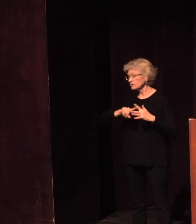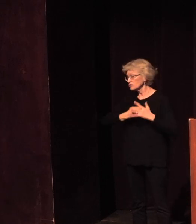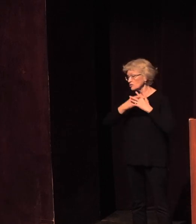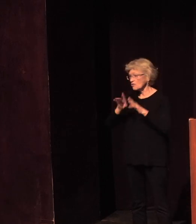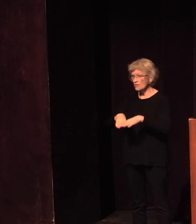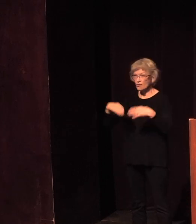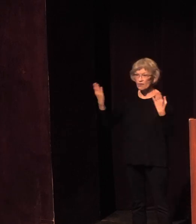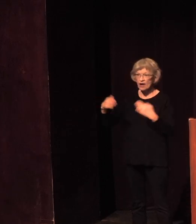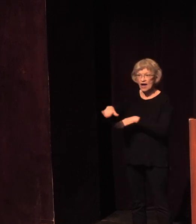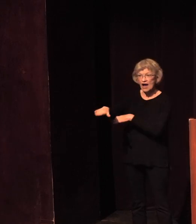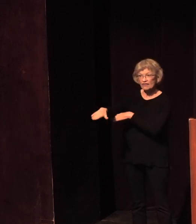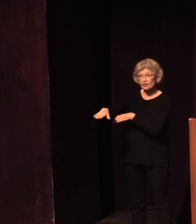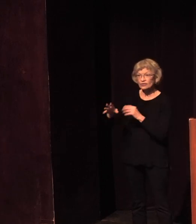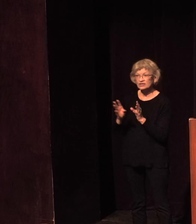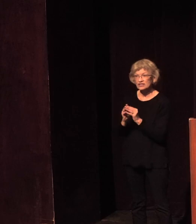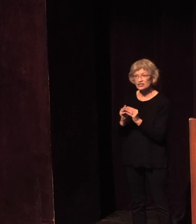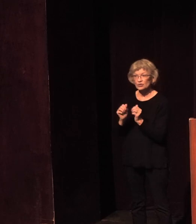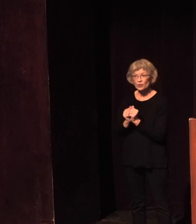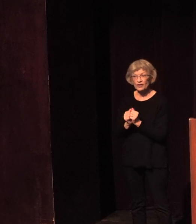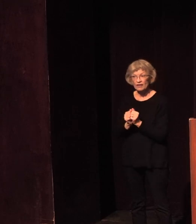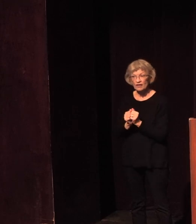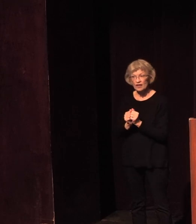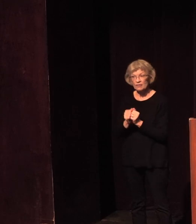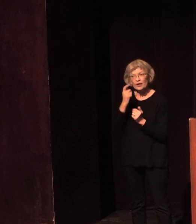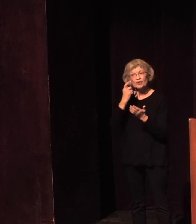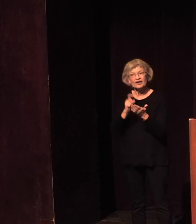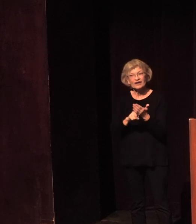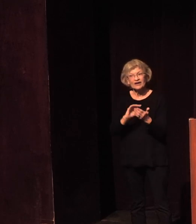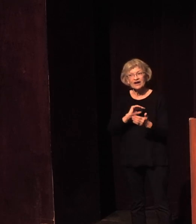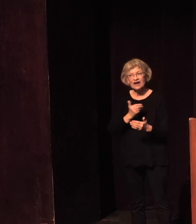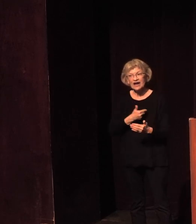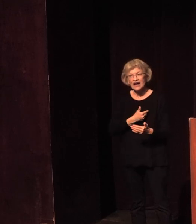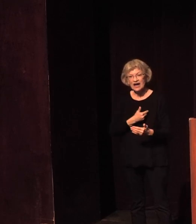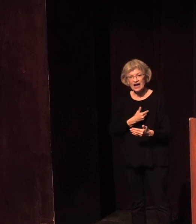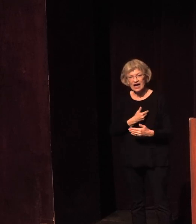another opportunity to fit -- to pick up a form. Us we will get started now and we would like to start out our afternoon